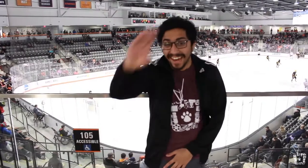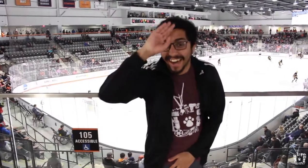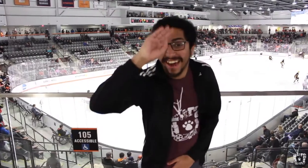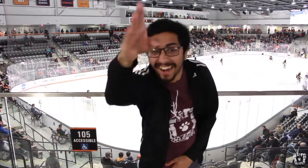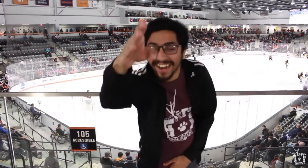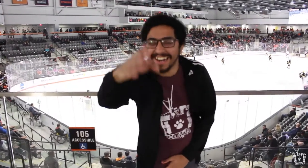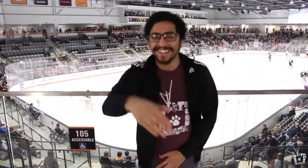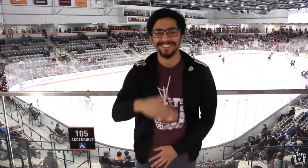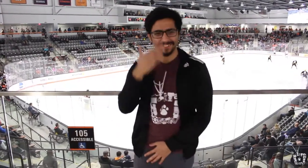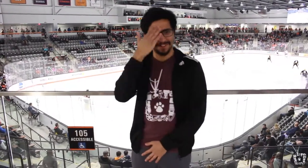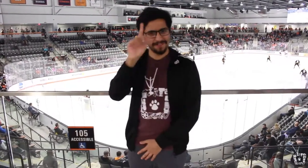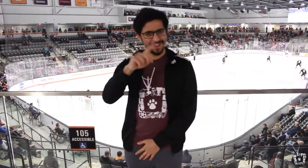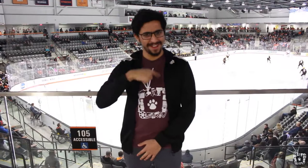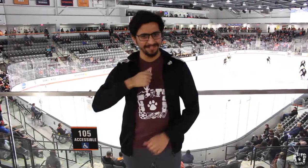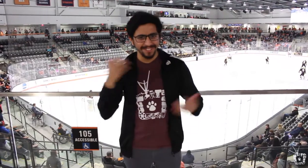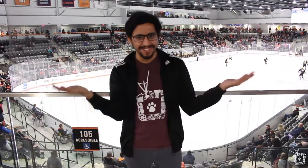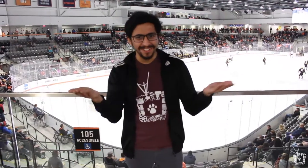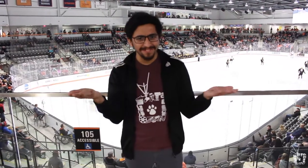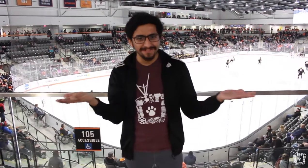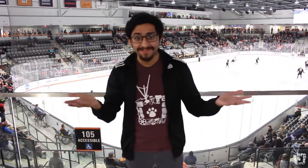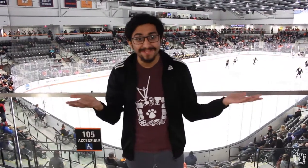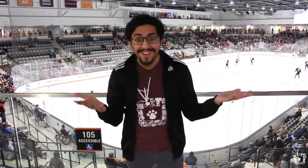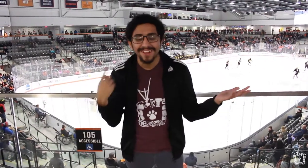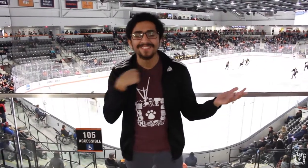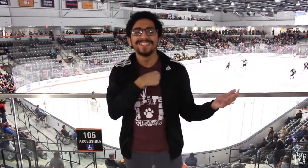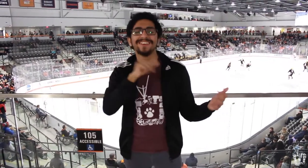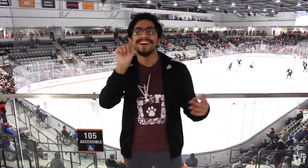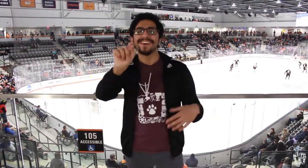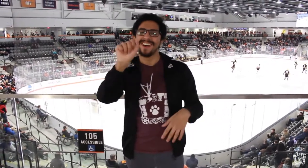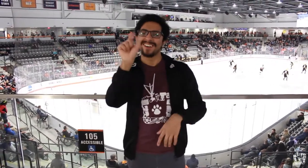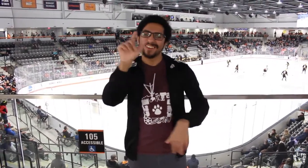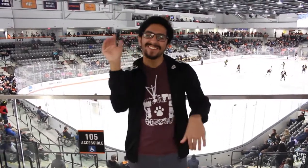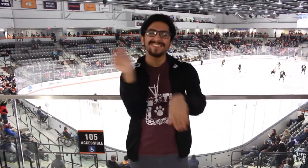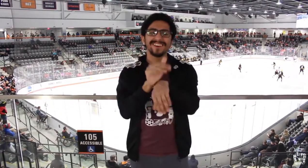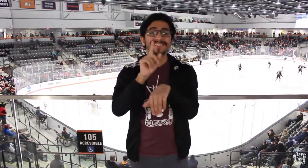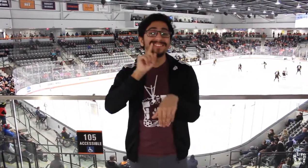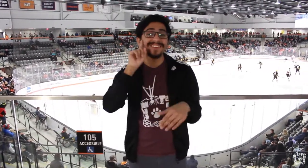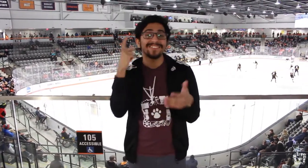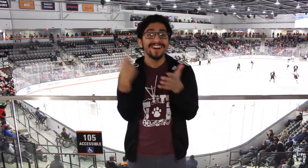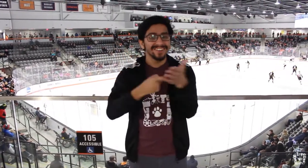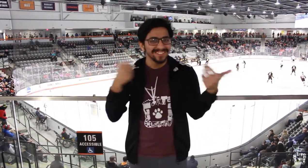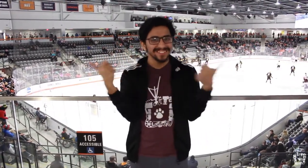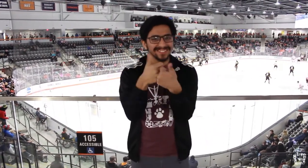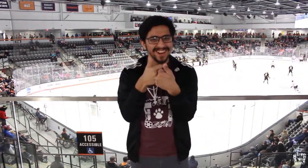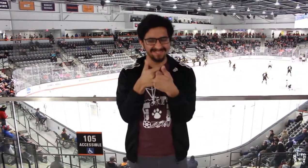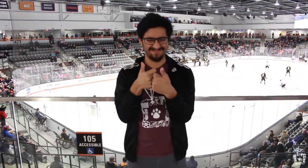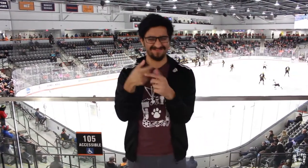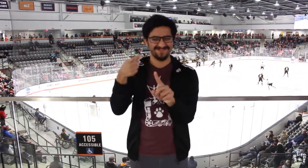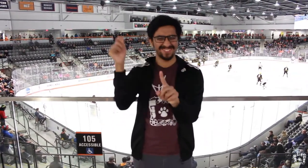Hi! Do you know where I am? We're at the ASL Night Deaf hockey game.